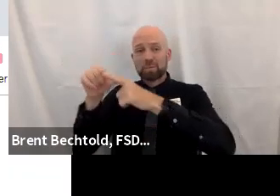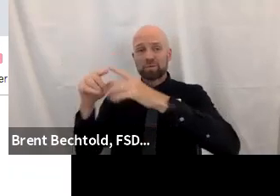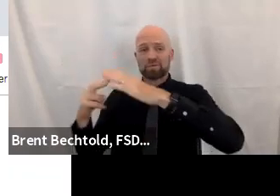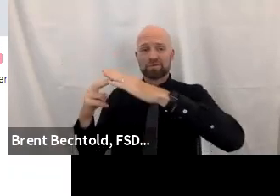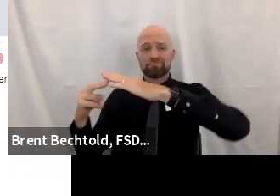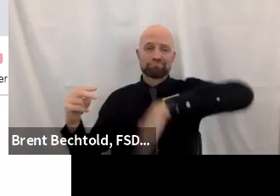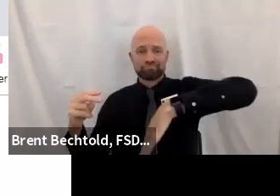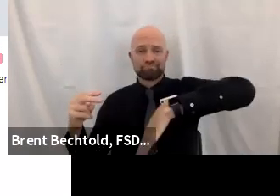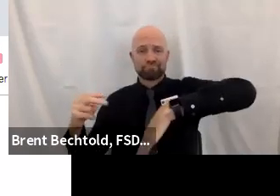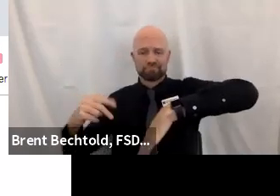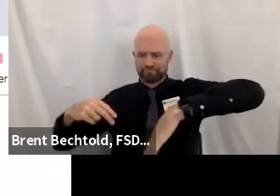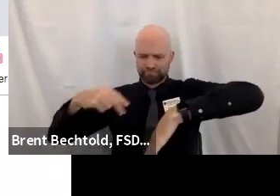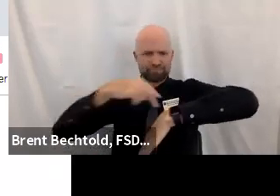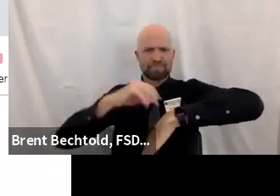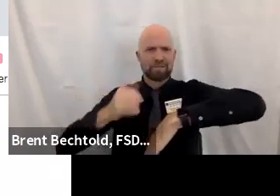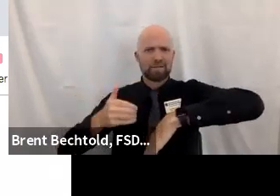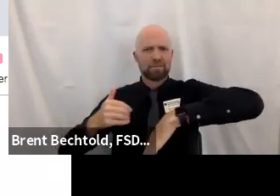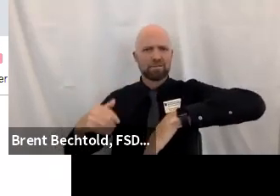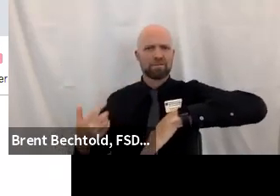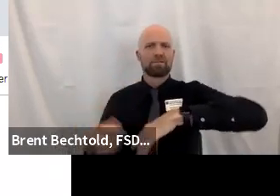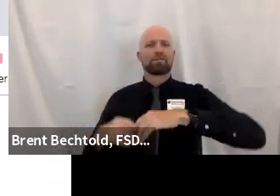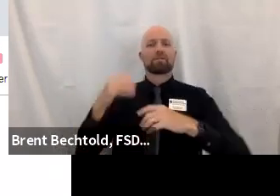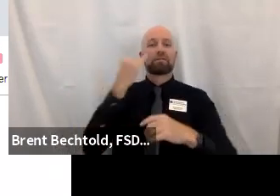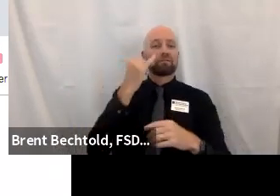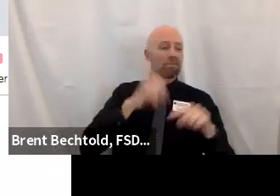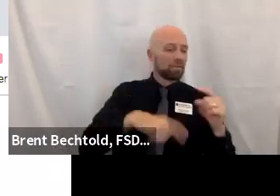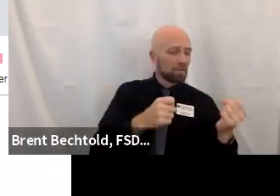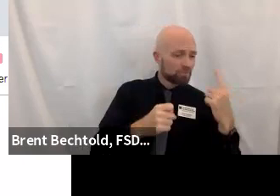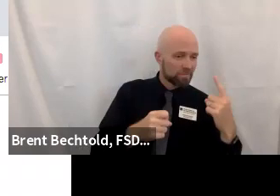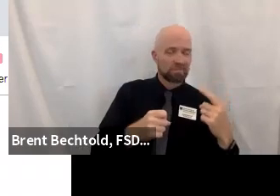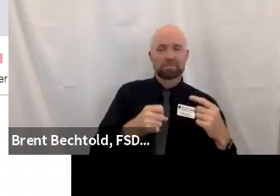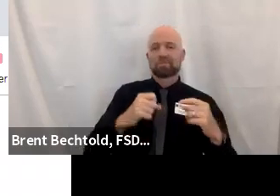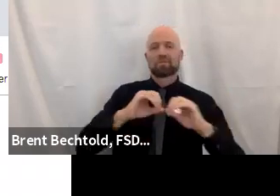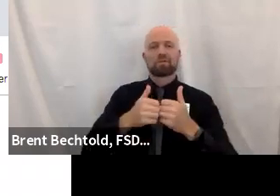and if you don't know the words you can't cross the bridge to comprehension.